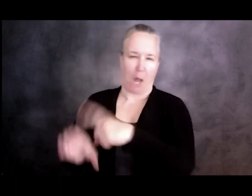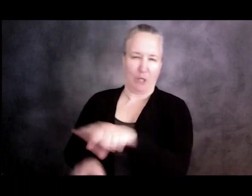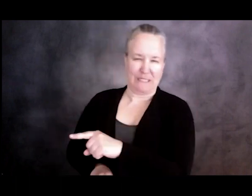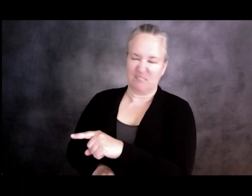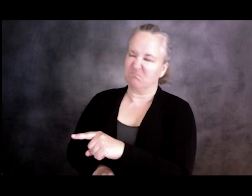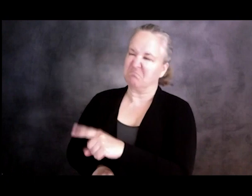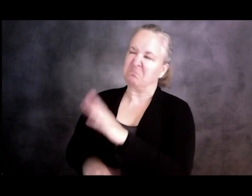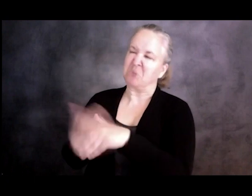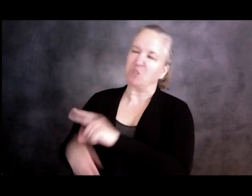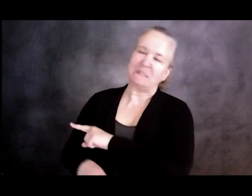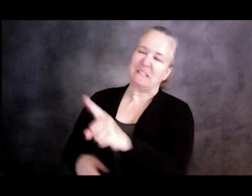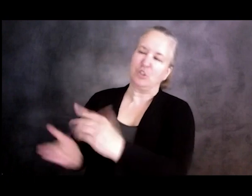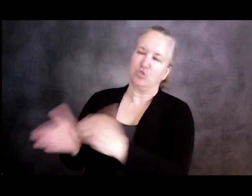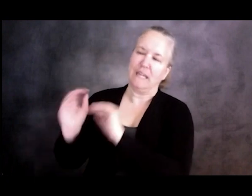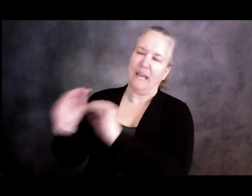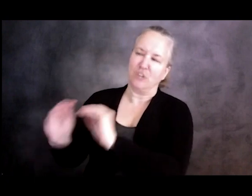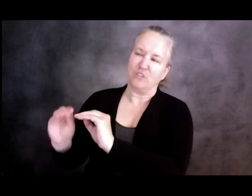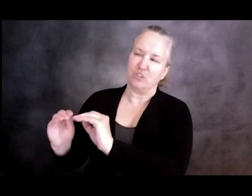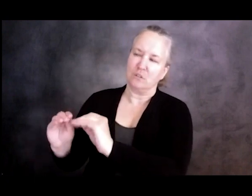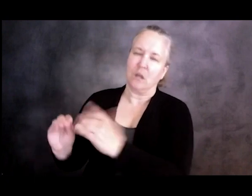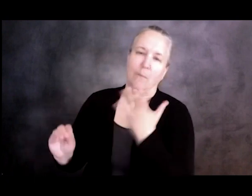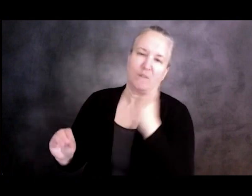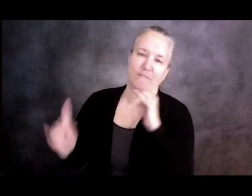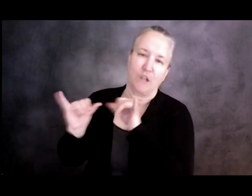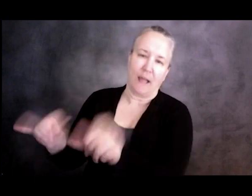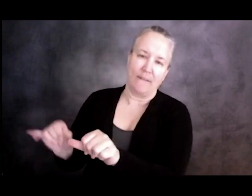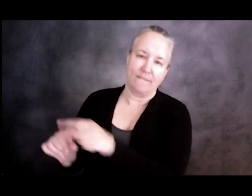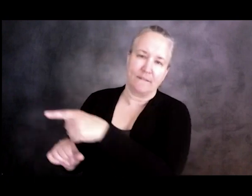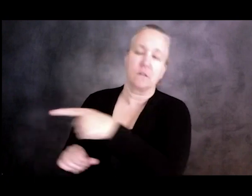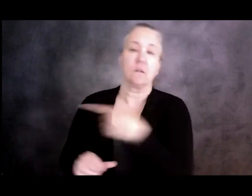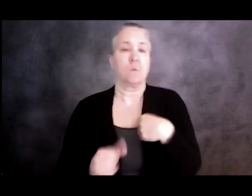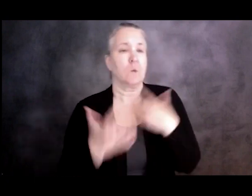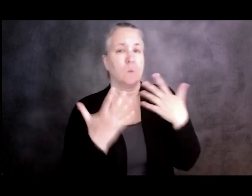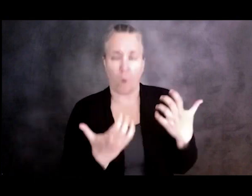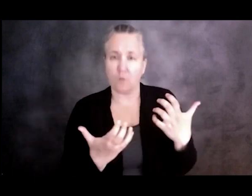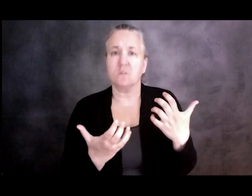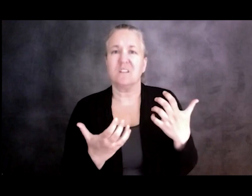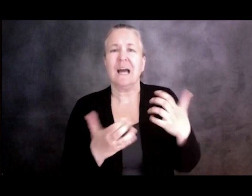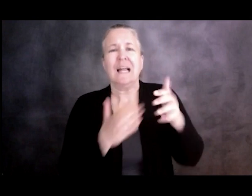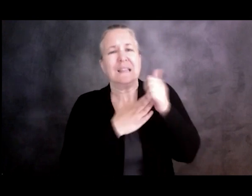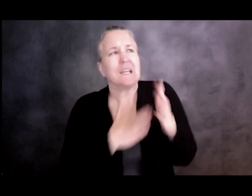be sent to re-education, preferably for life. We wanted benevolent leaders who represented the people